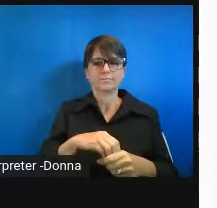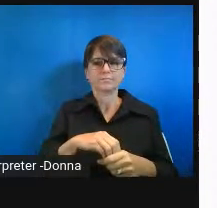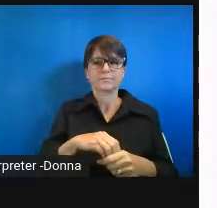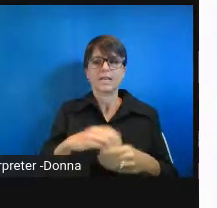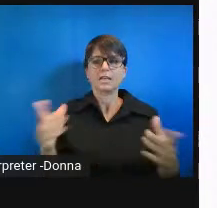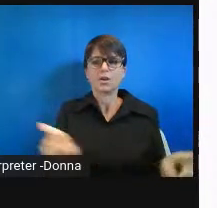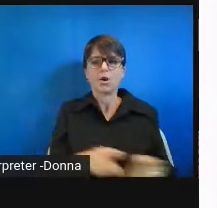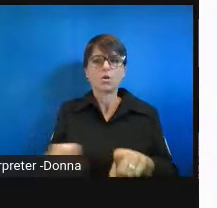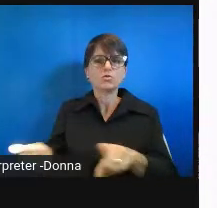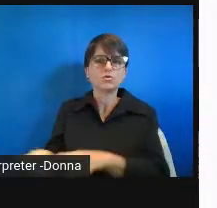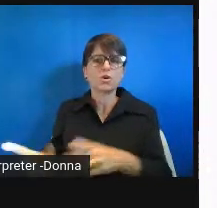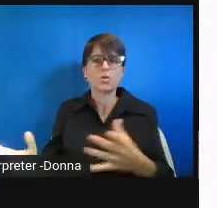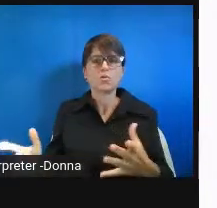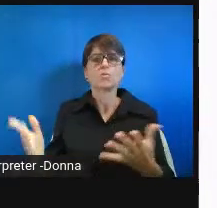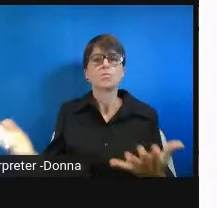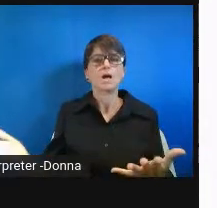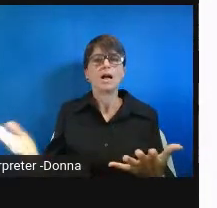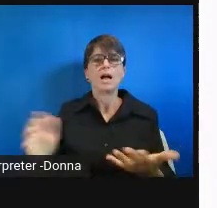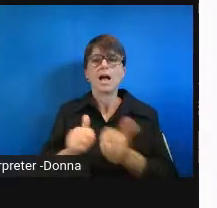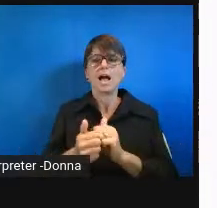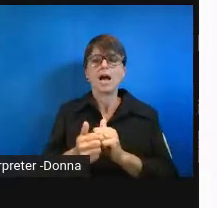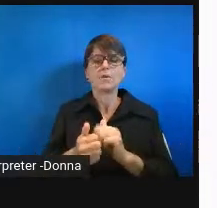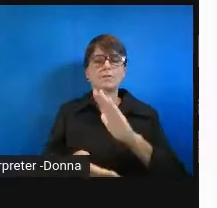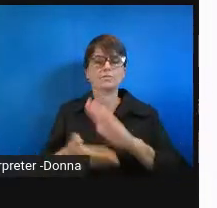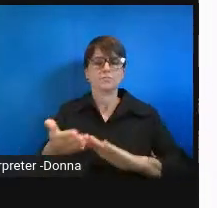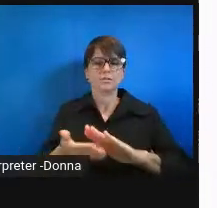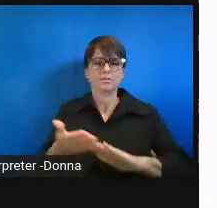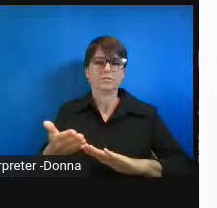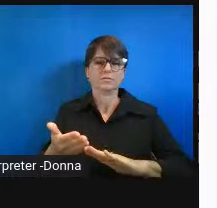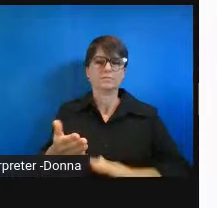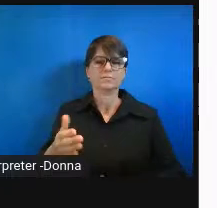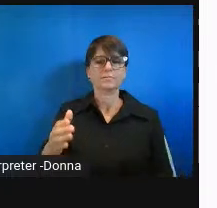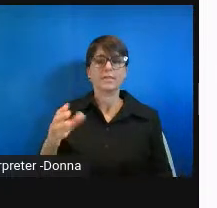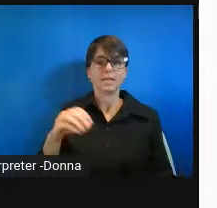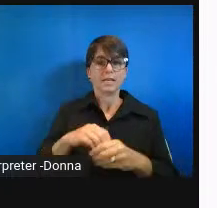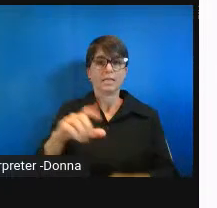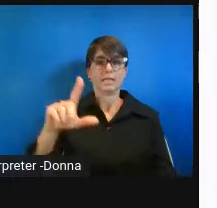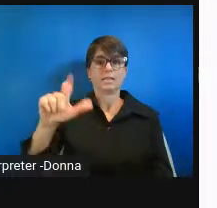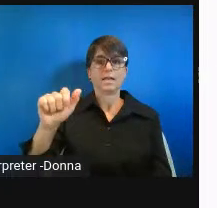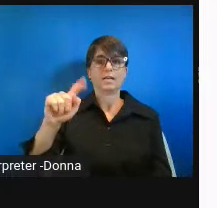It is not mandatory to private companies yet. On the website of Web Accessibility initiative